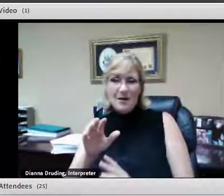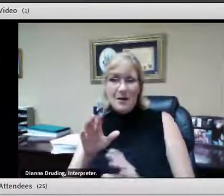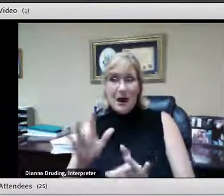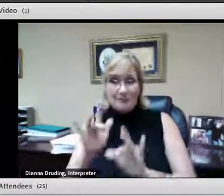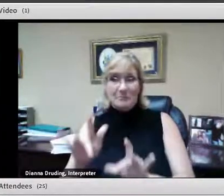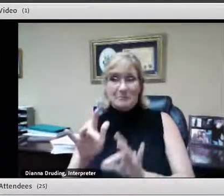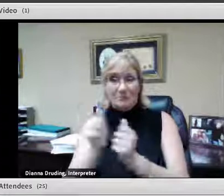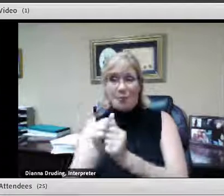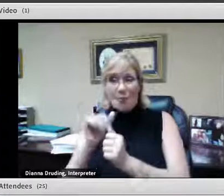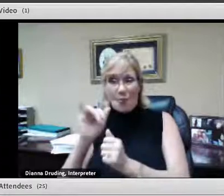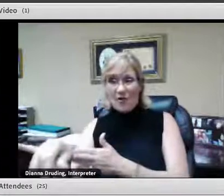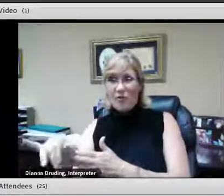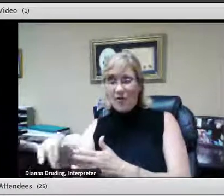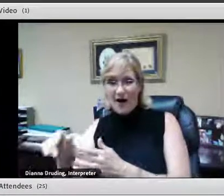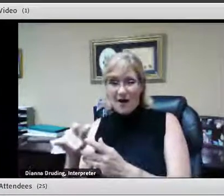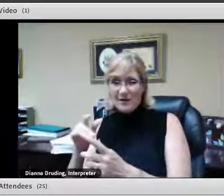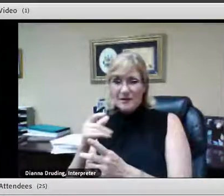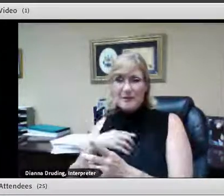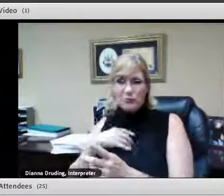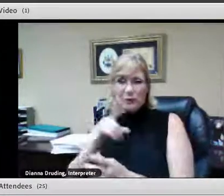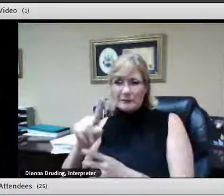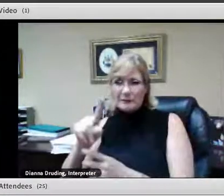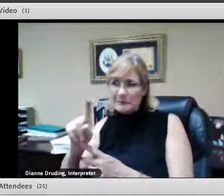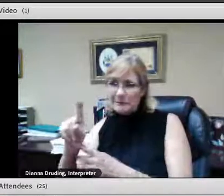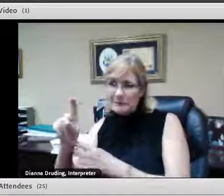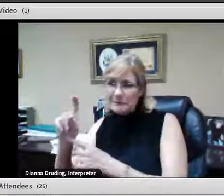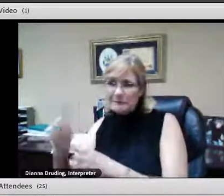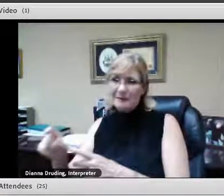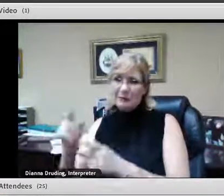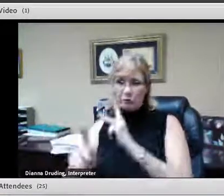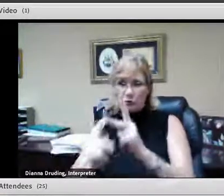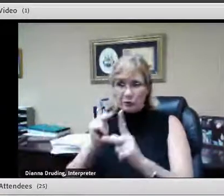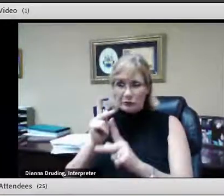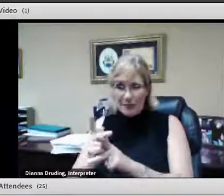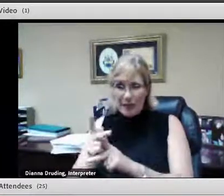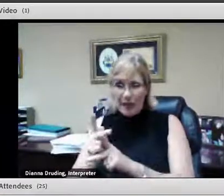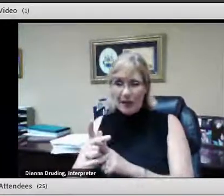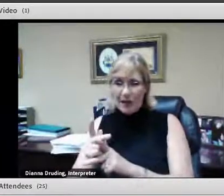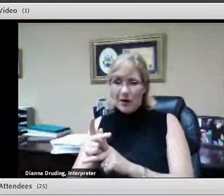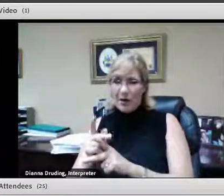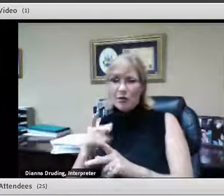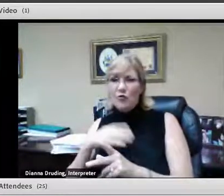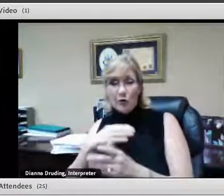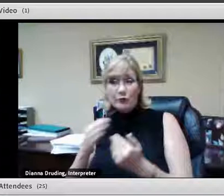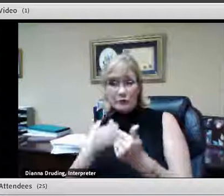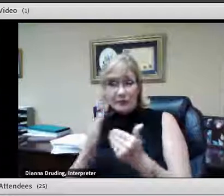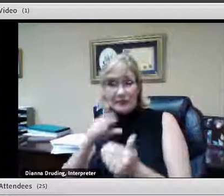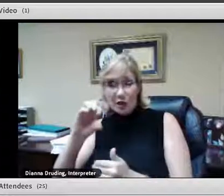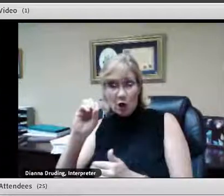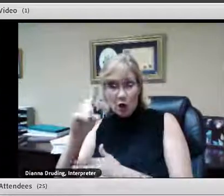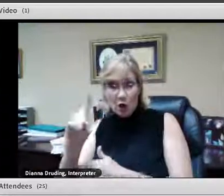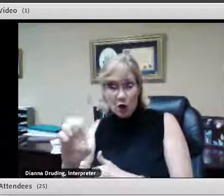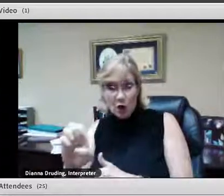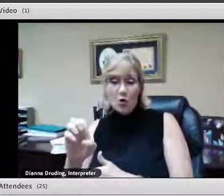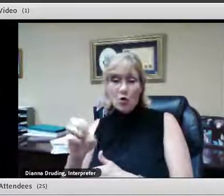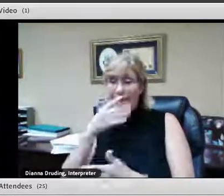Ryan: Yeah. I'll show you an example of a clicker-style game here in just a minute, but they're actually really easy to code, easy for the kids to create.